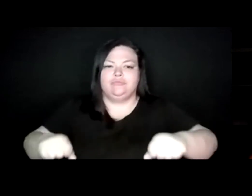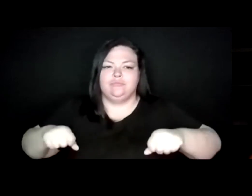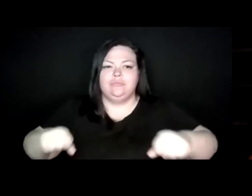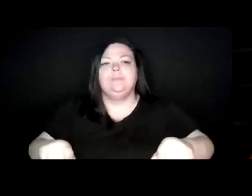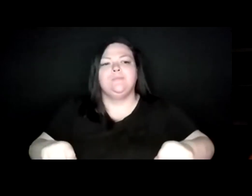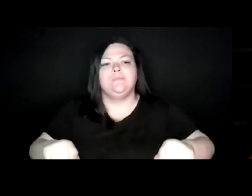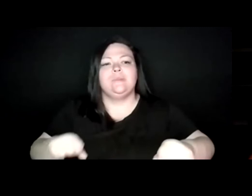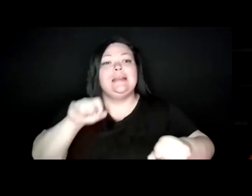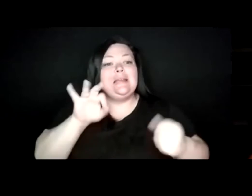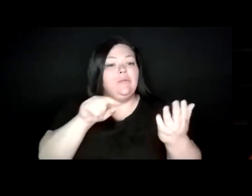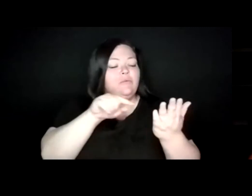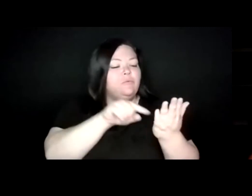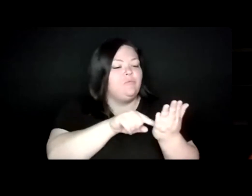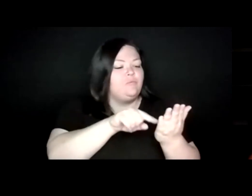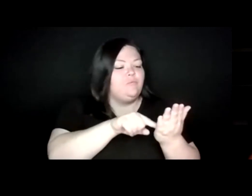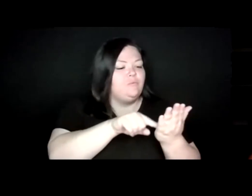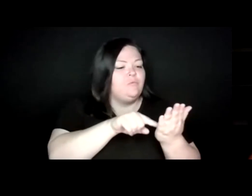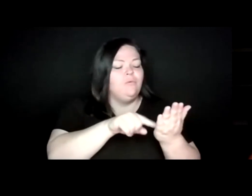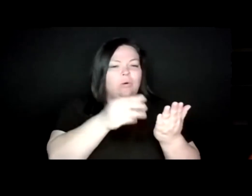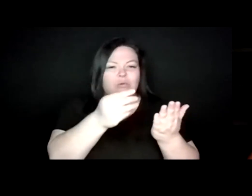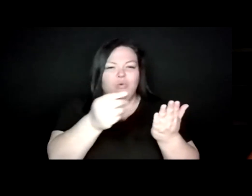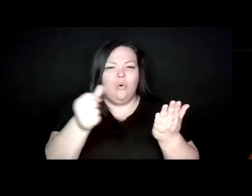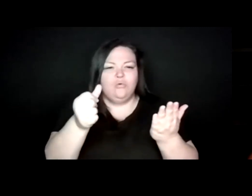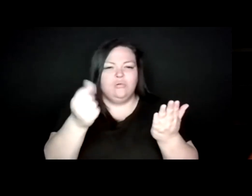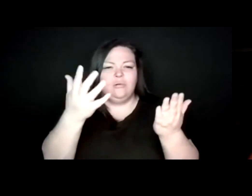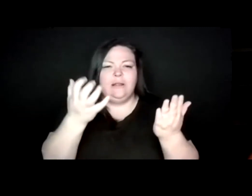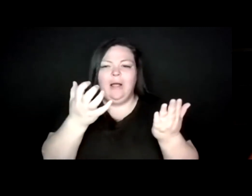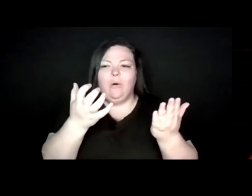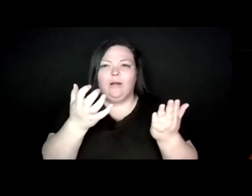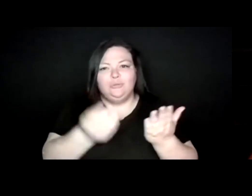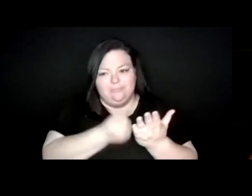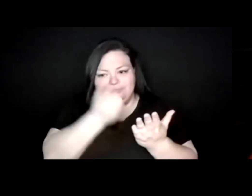If the poem is erosion/ Then I want to poem you.//